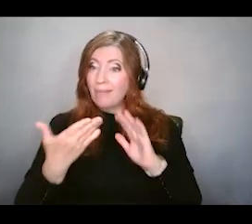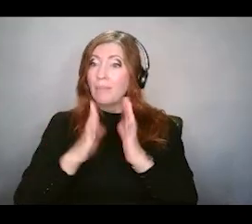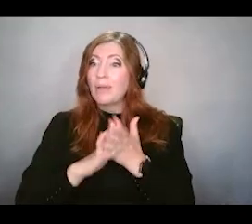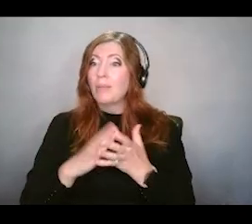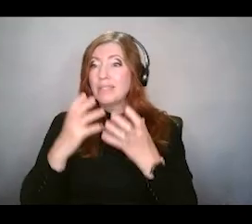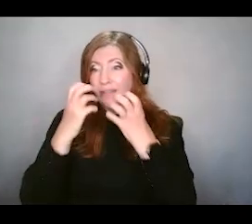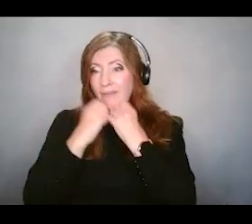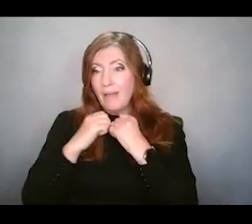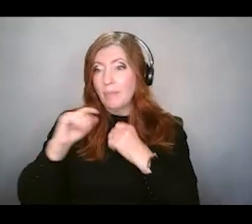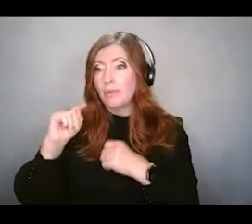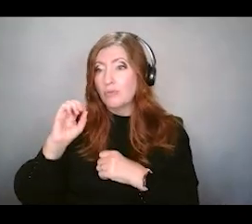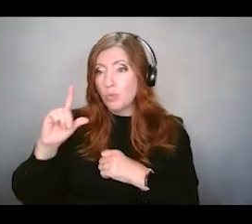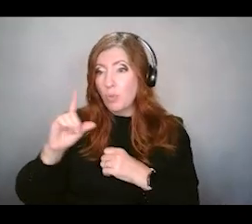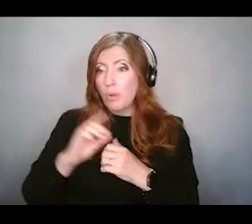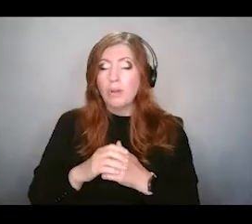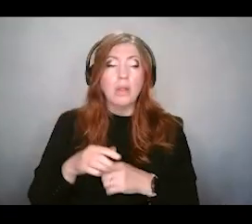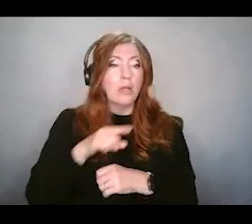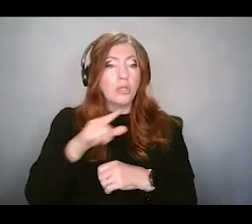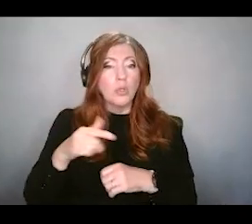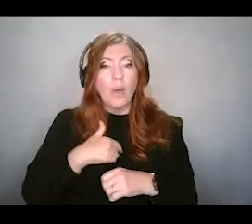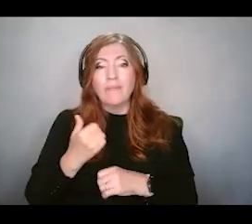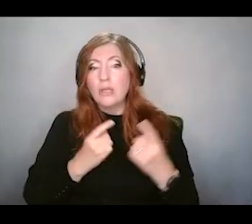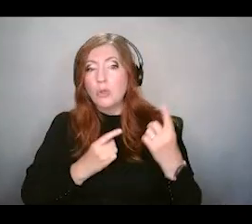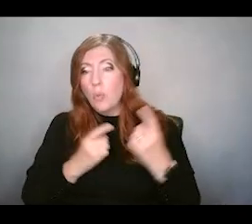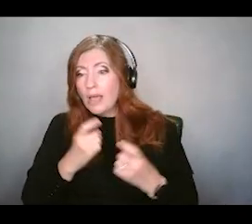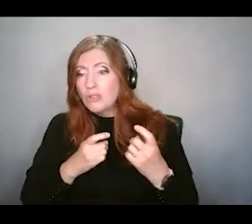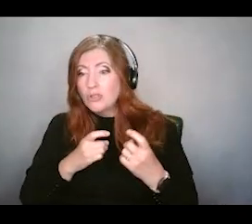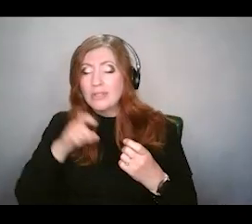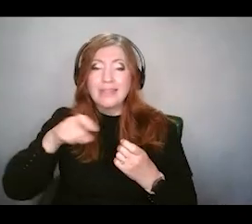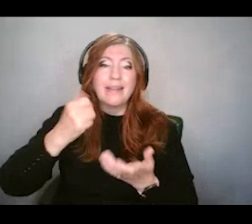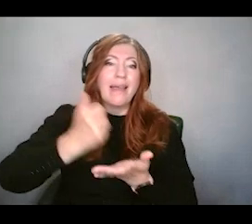If you have any questions or need assistance, please don’t hesitate to